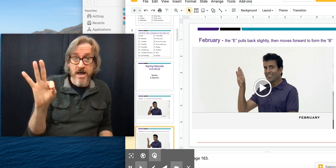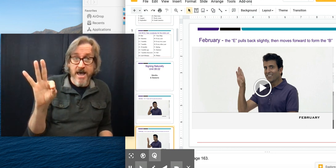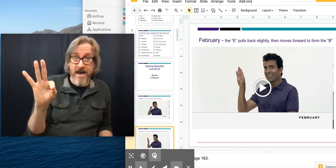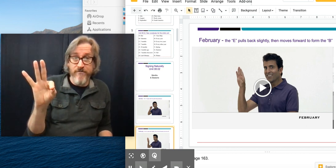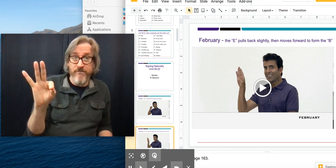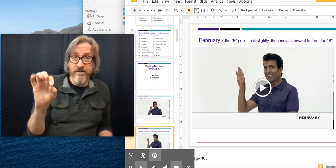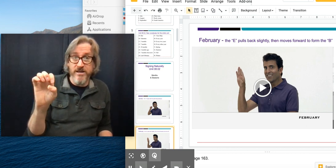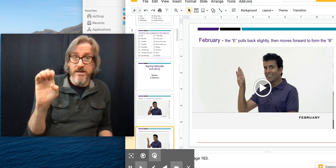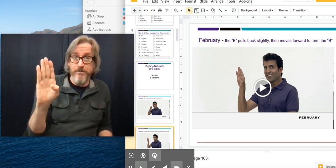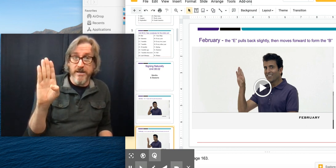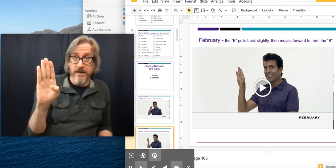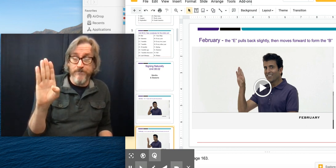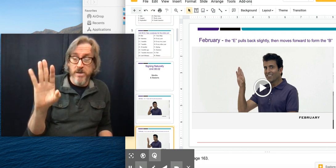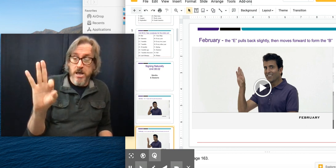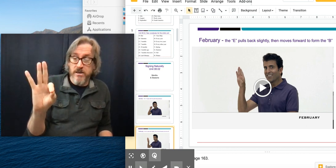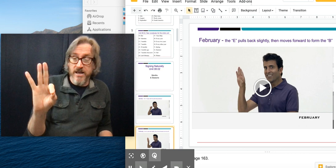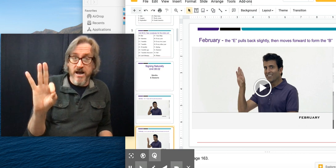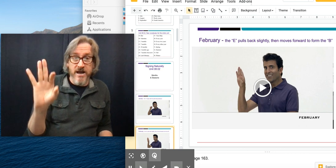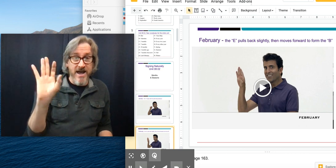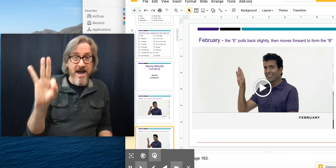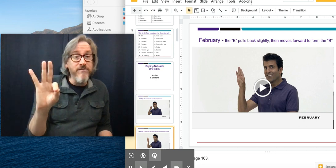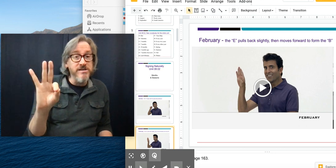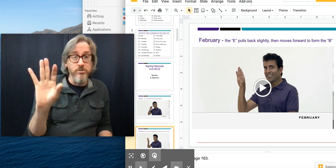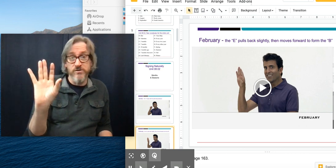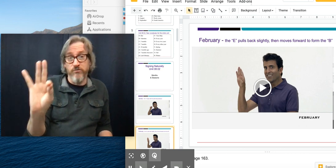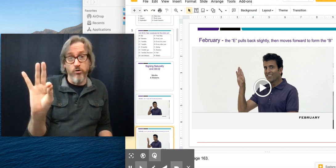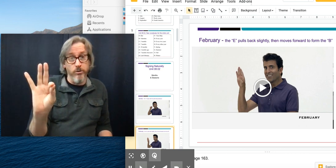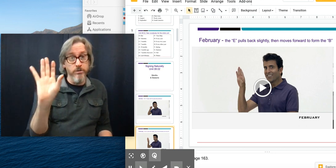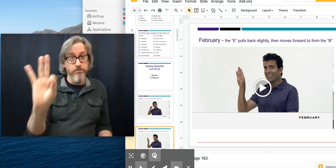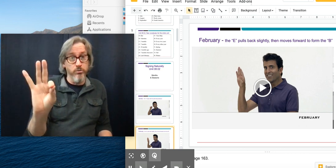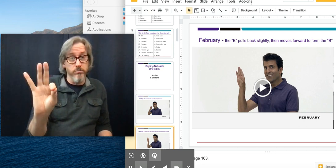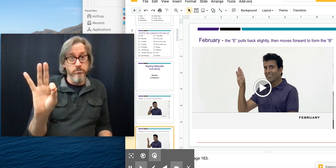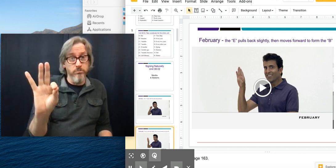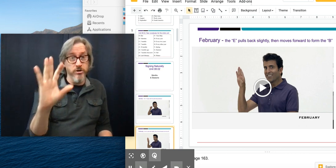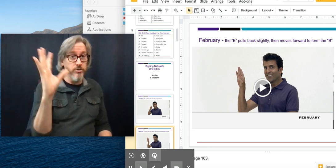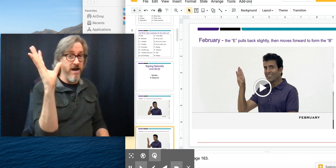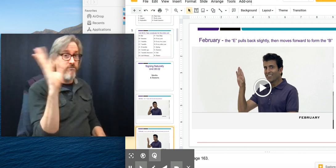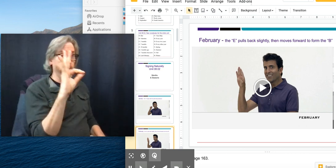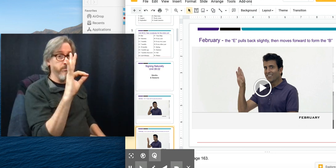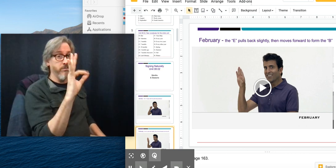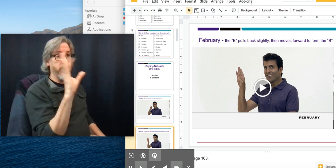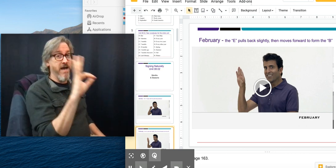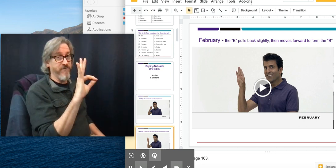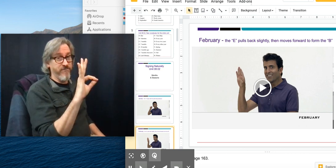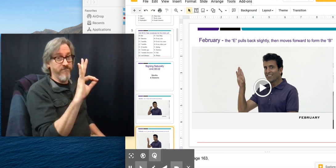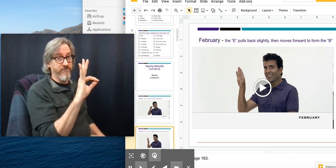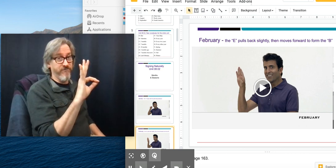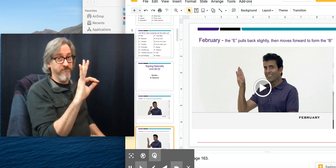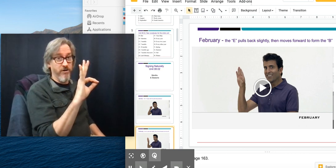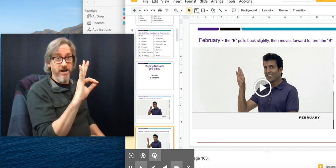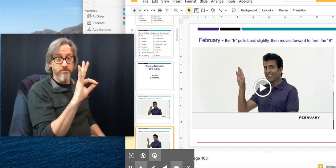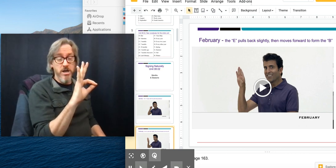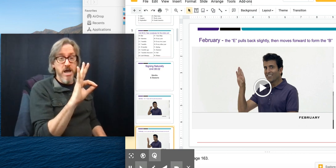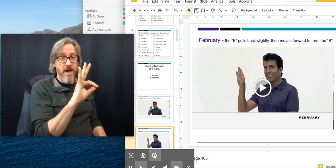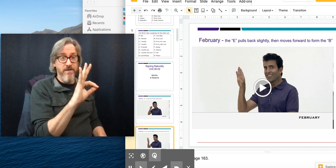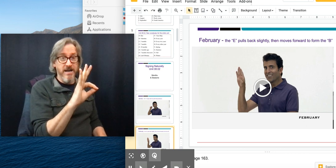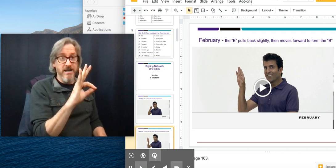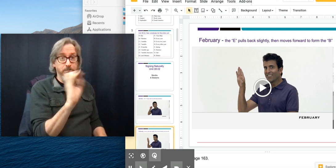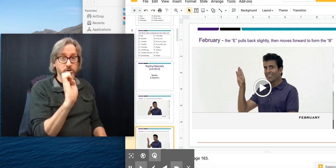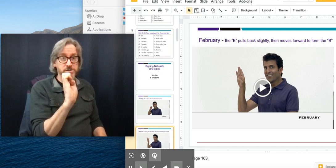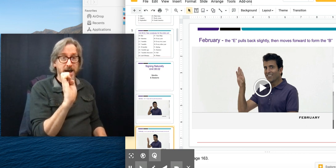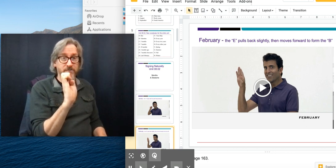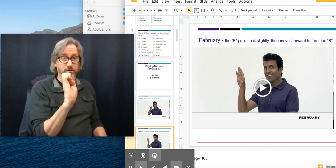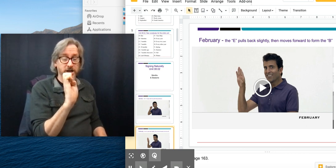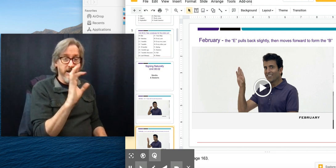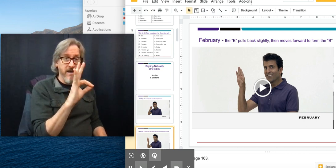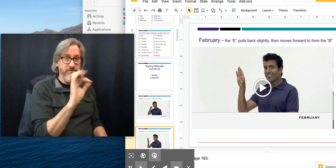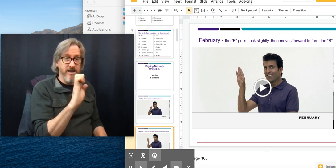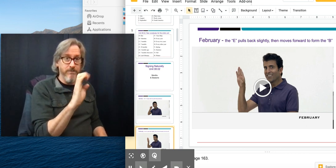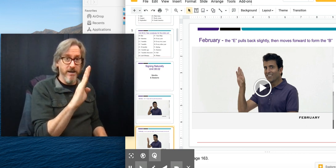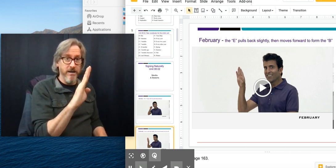f e b the f is almost forward when you do f f right and then pulls back for an e f e b